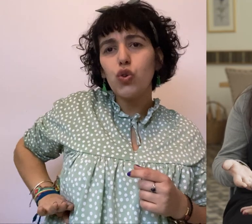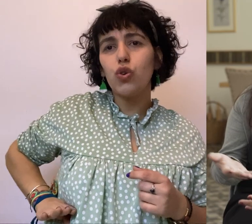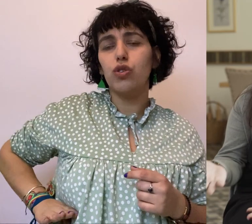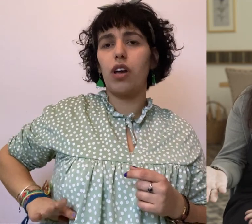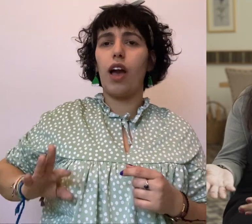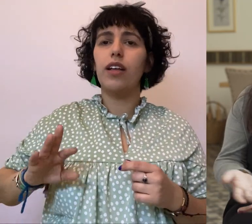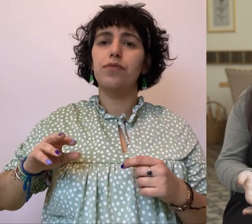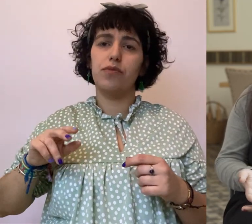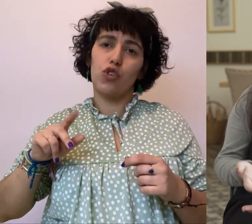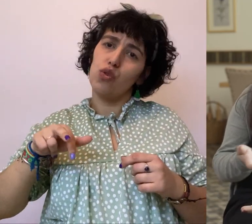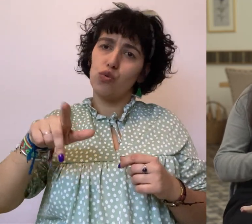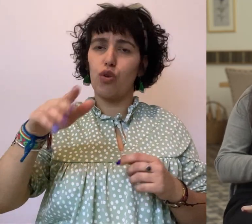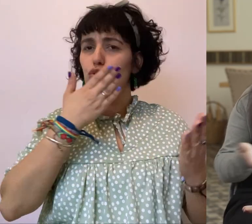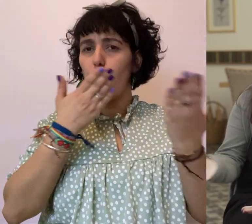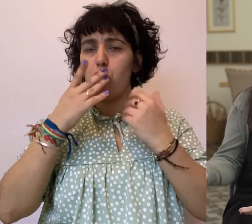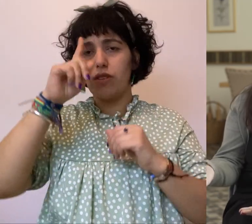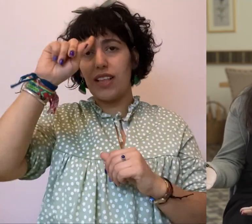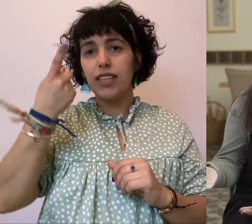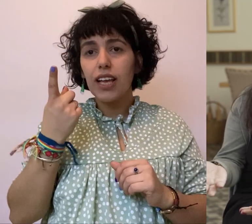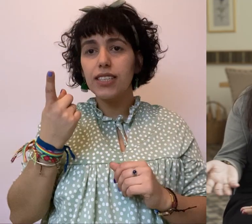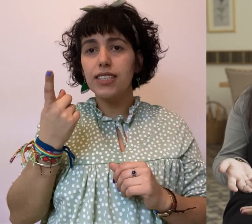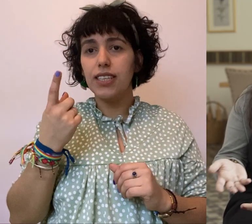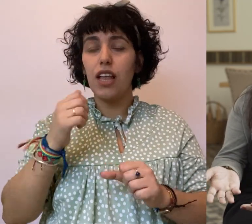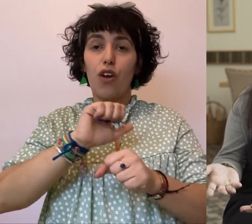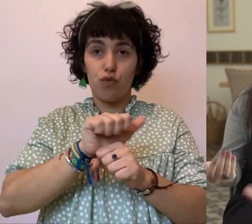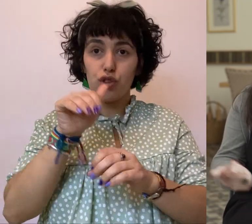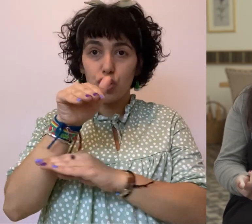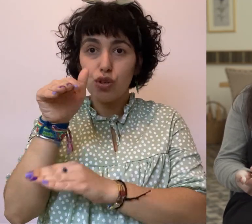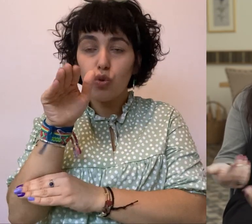there are people like you, different than others